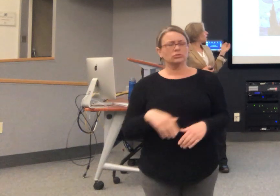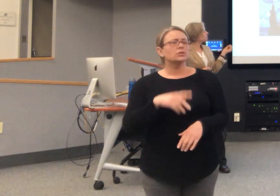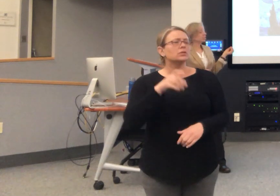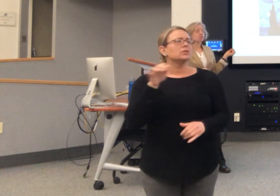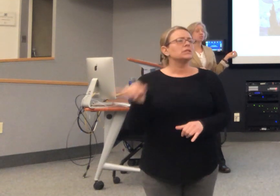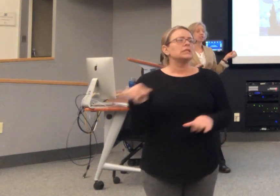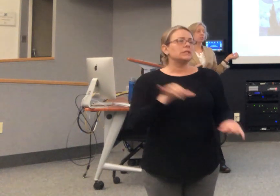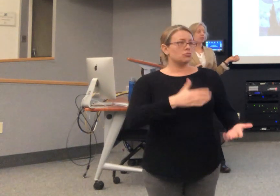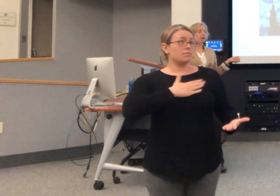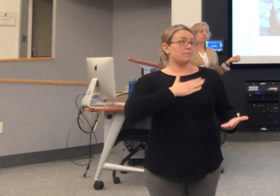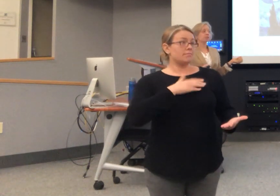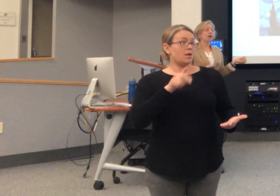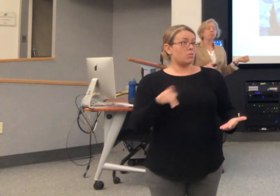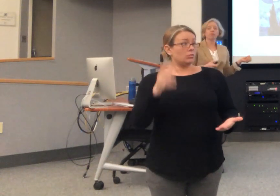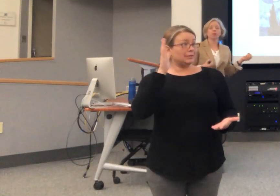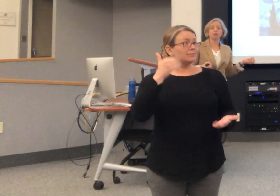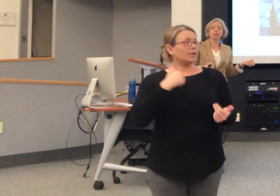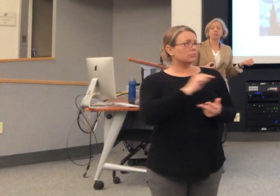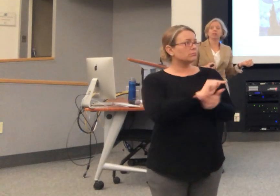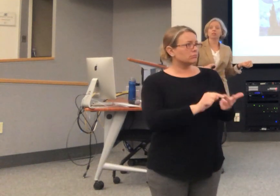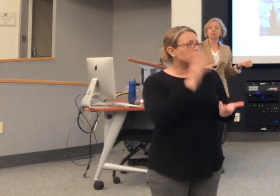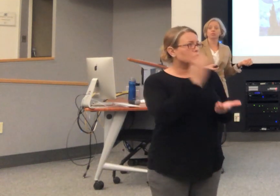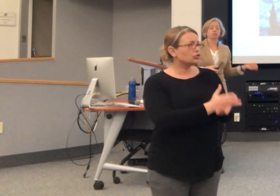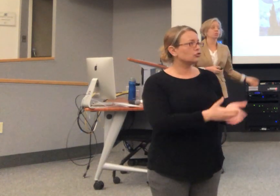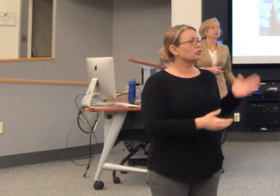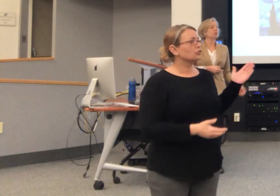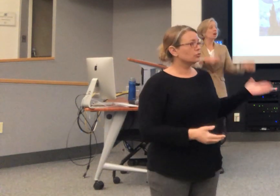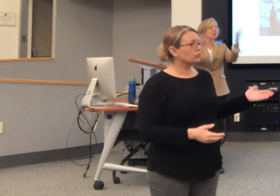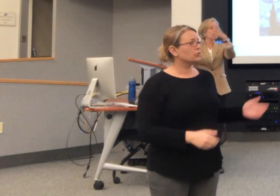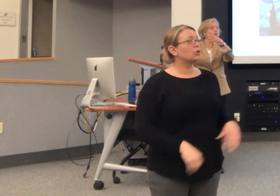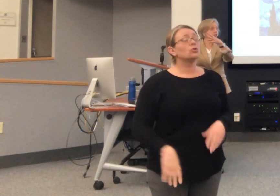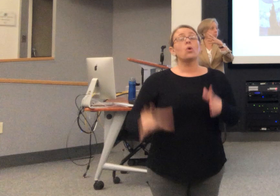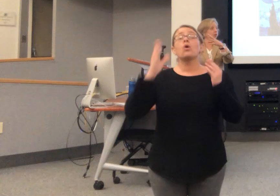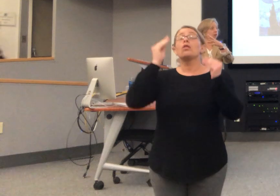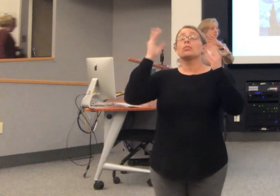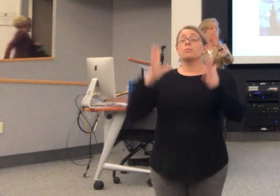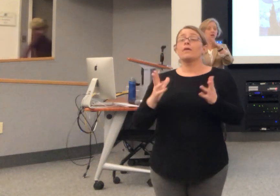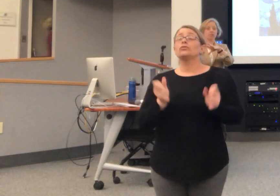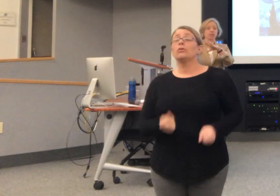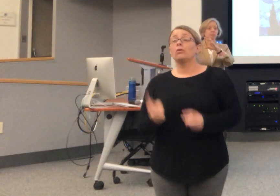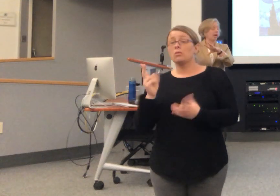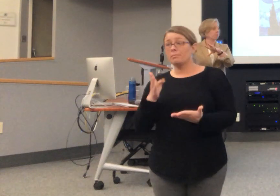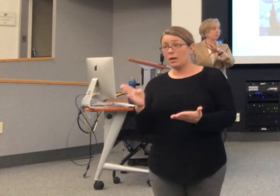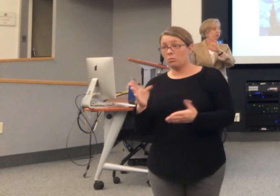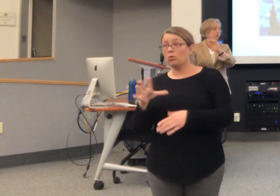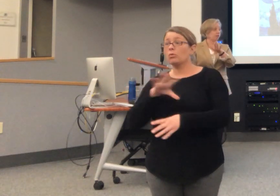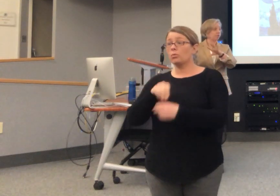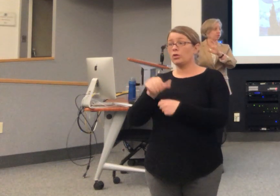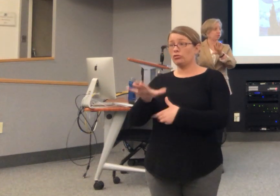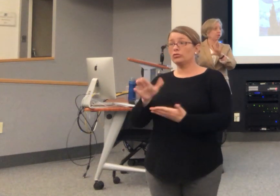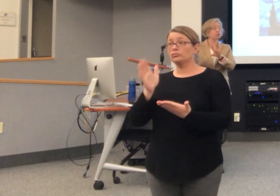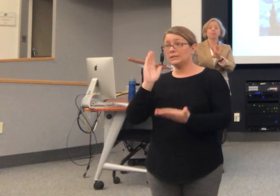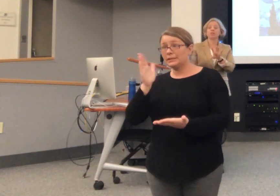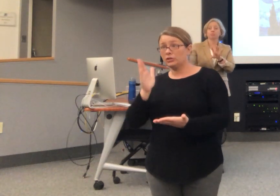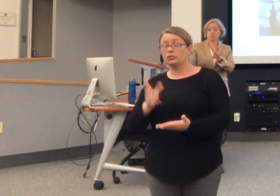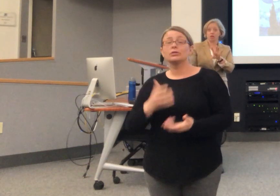The next thing she's thinking, well, that was helpful. I wanna make it available to the students, now I'll just put it up on the Blackboard course management